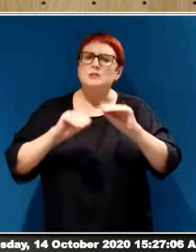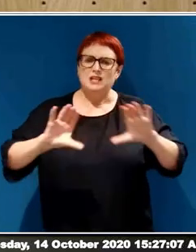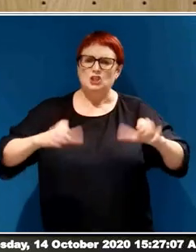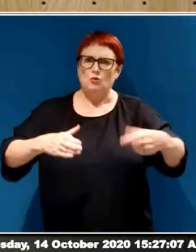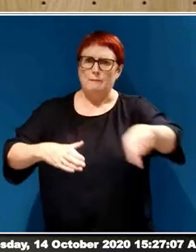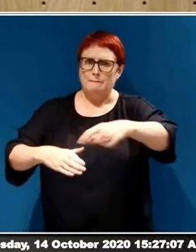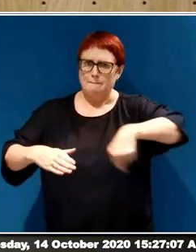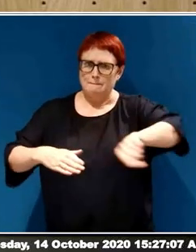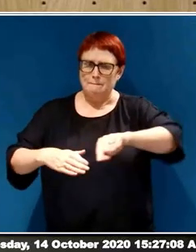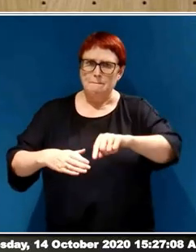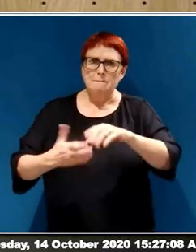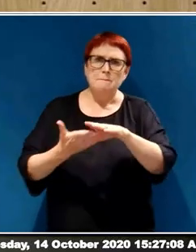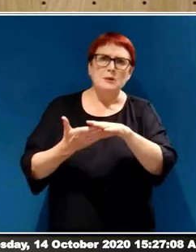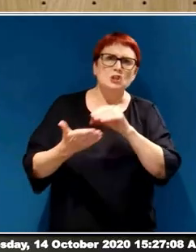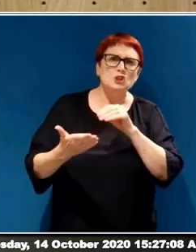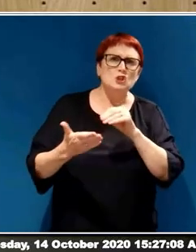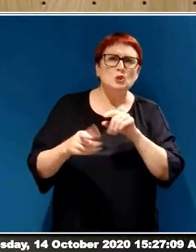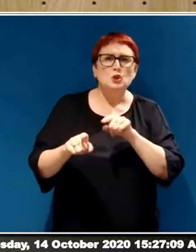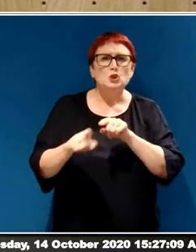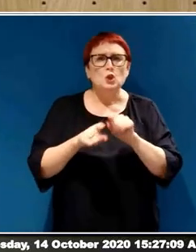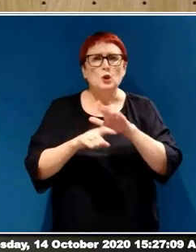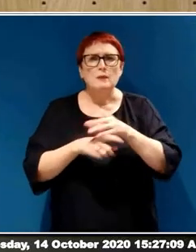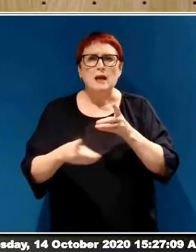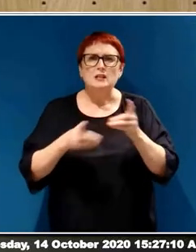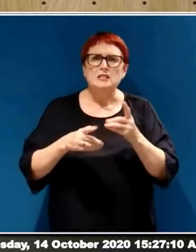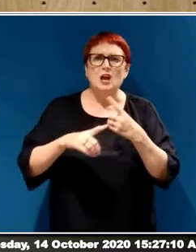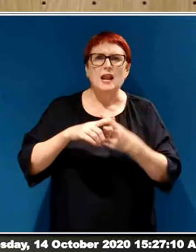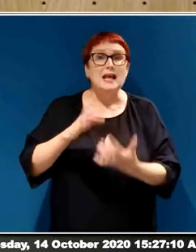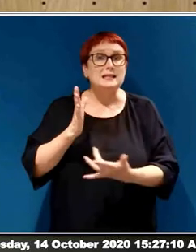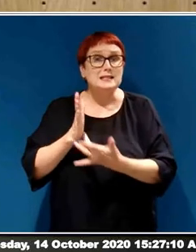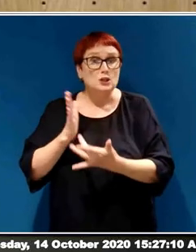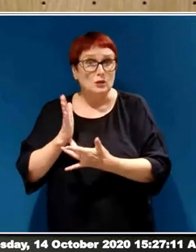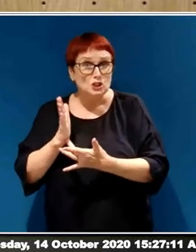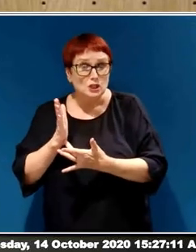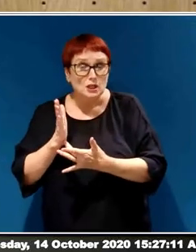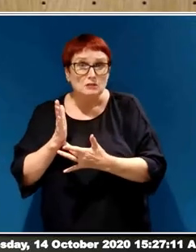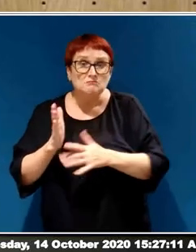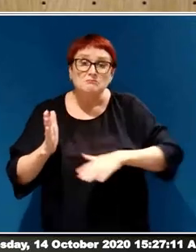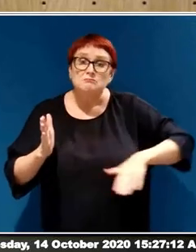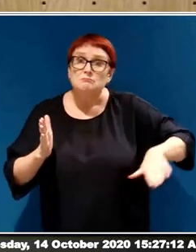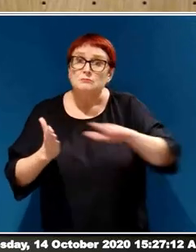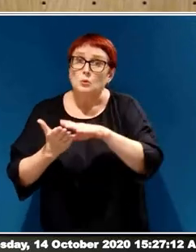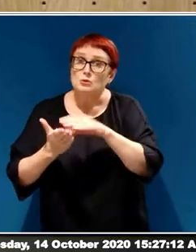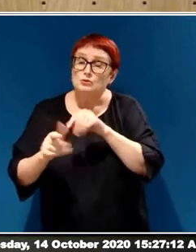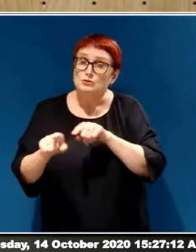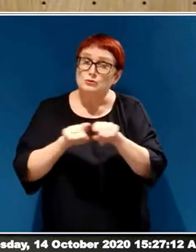technology, and all students were learning how to make a hat, and they had